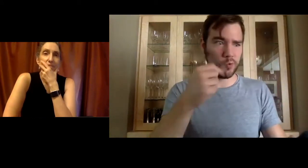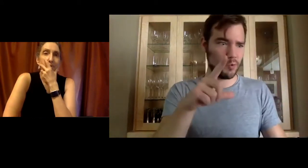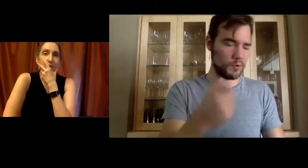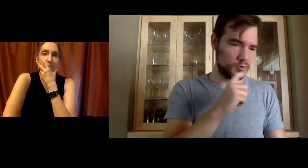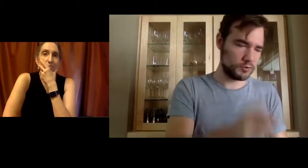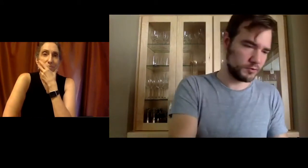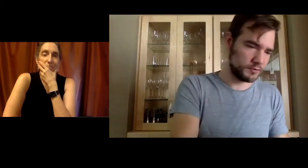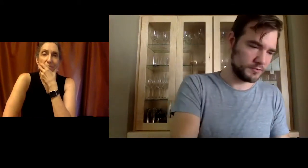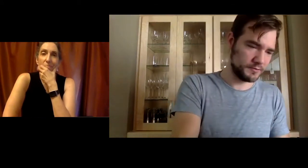I don't know.